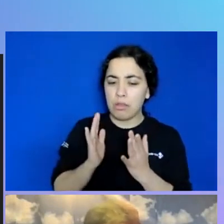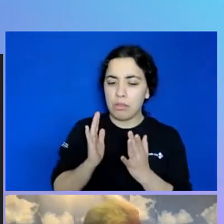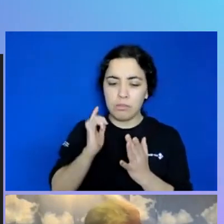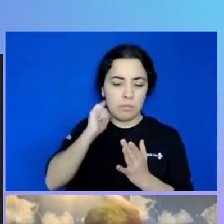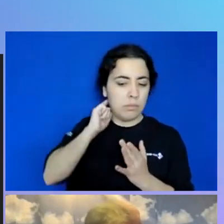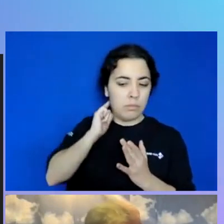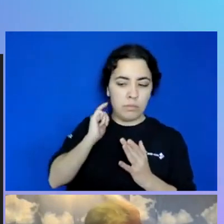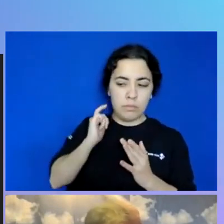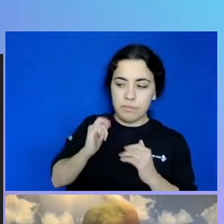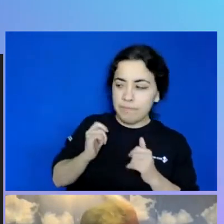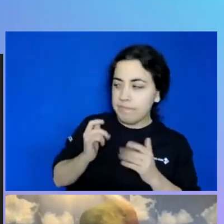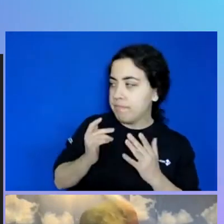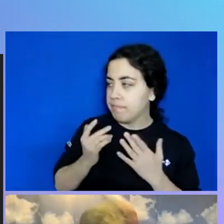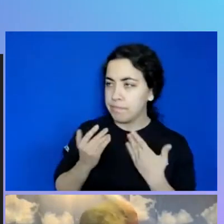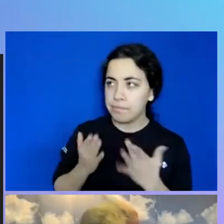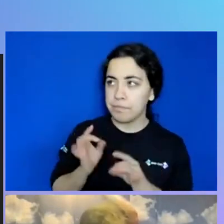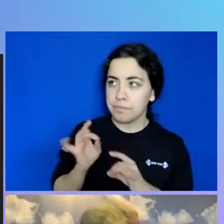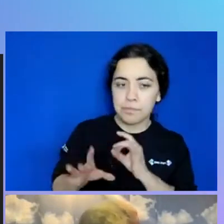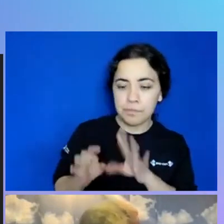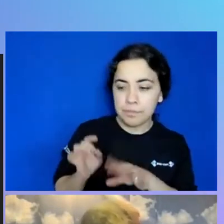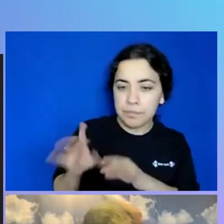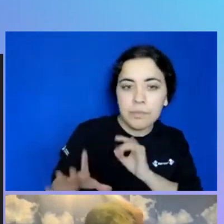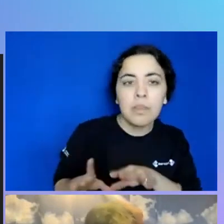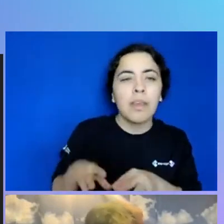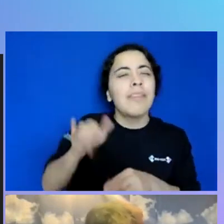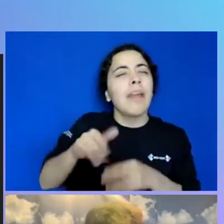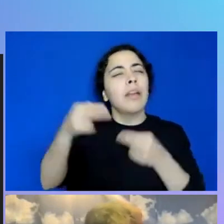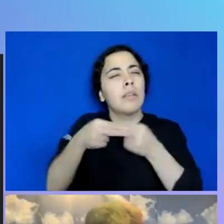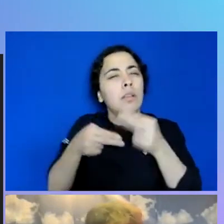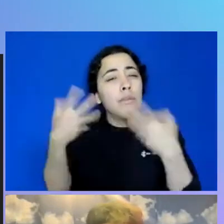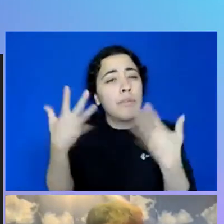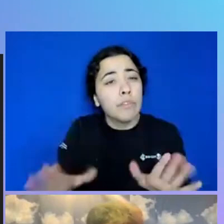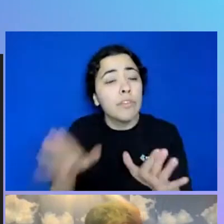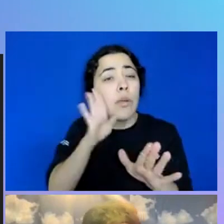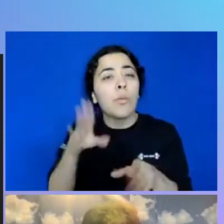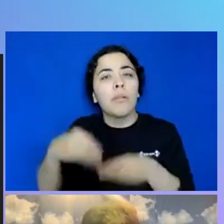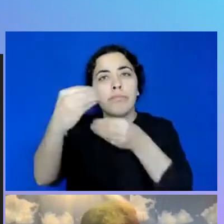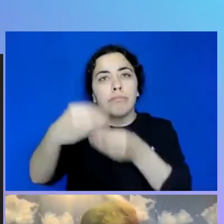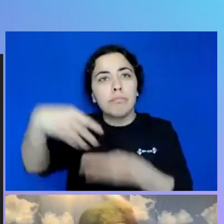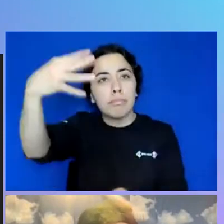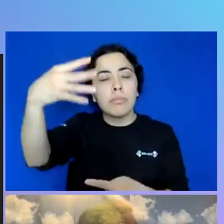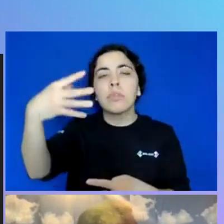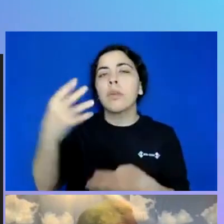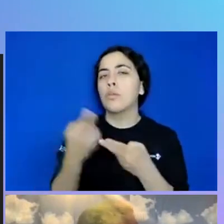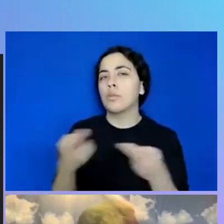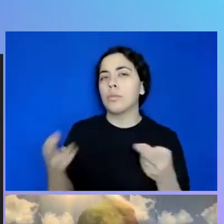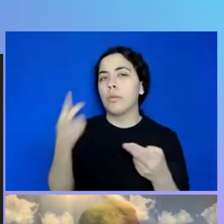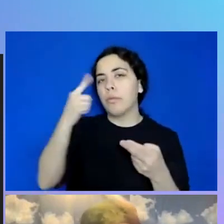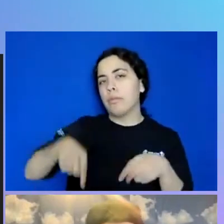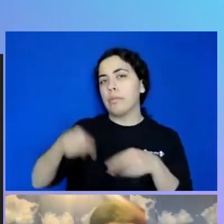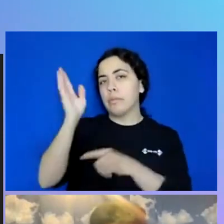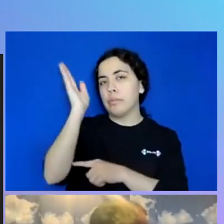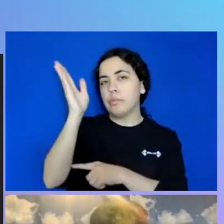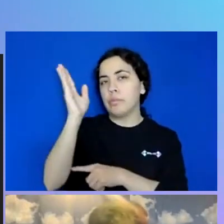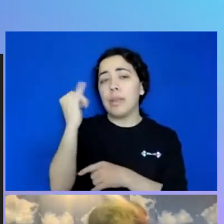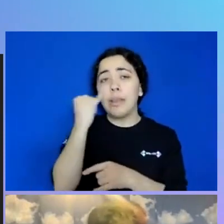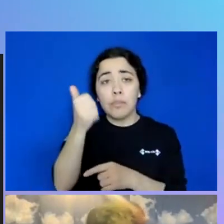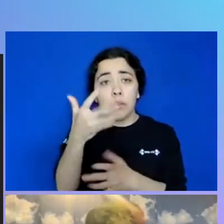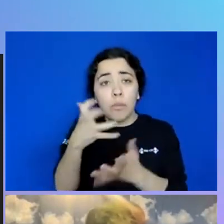have, uh, my resources that I use to build this presentation and also some resources for further learning and